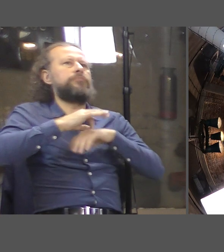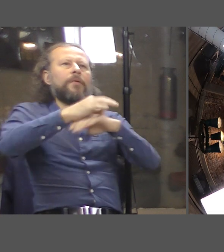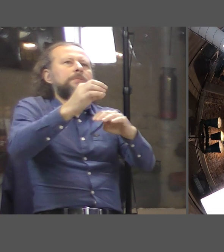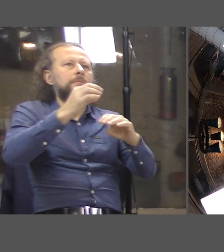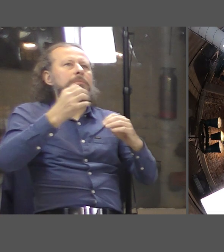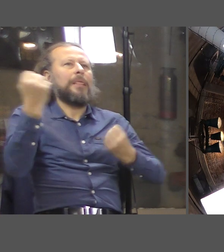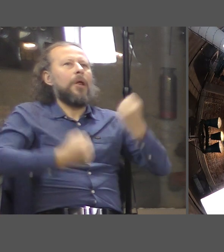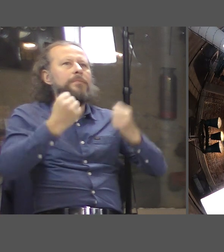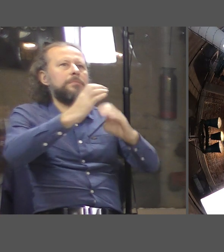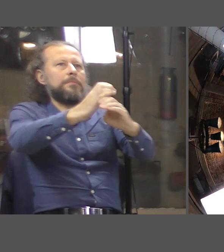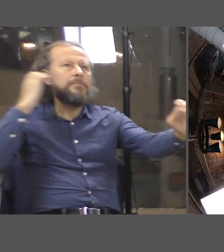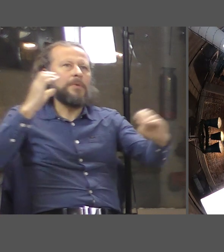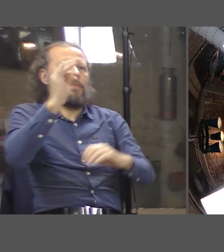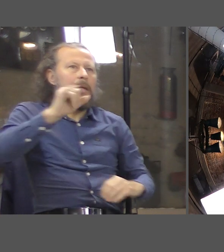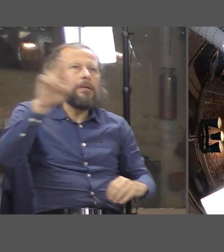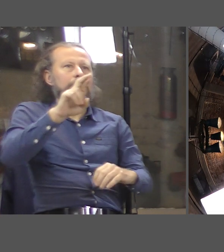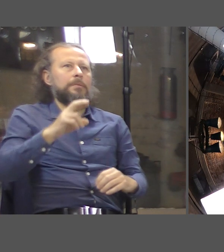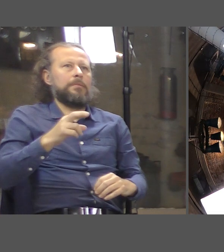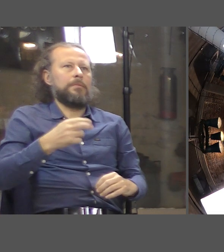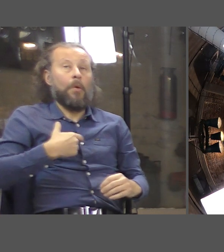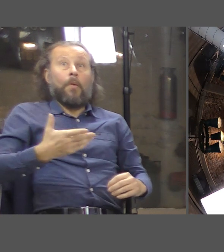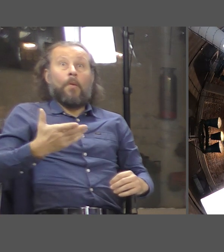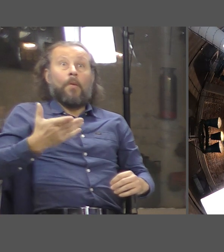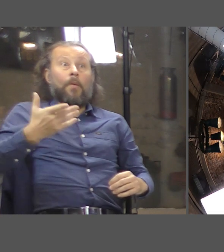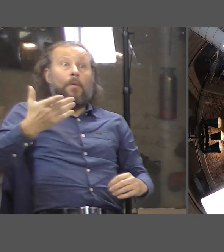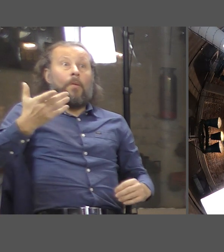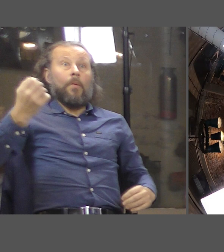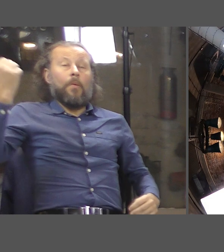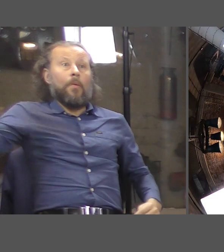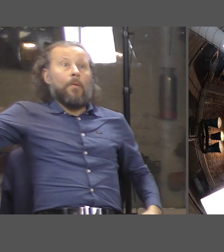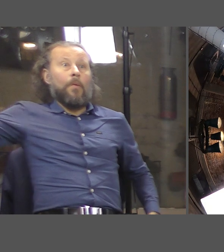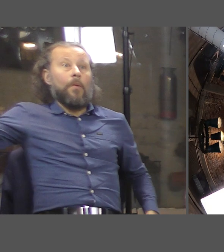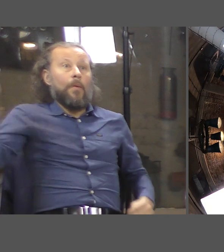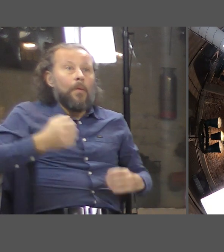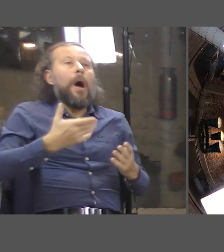Well, that also deaf people can't drive trucks, they can't drive cars. Oh mother!